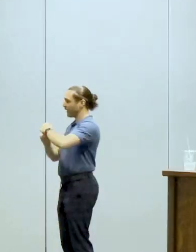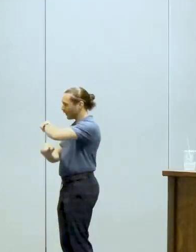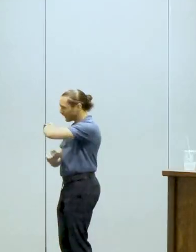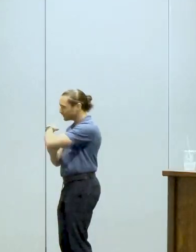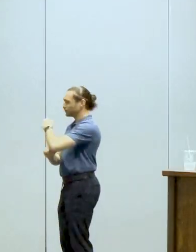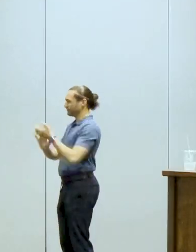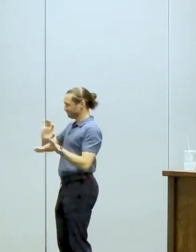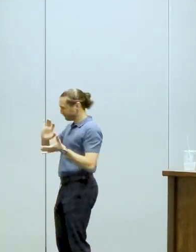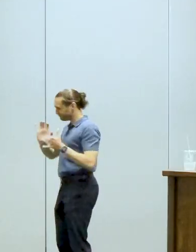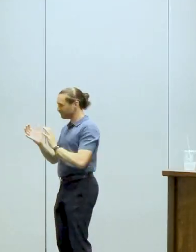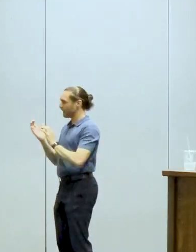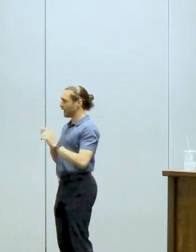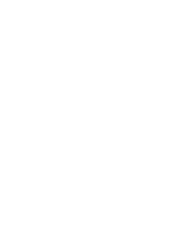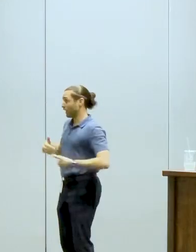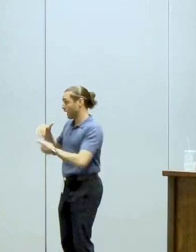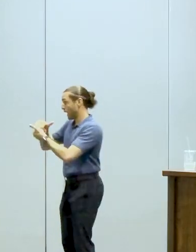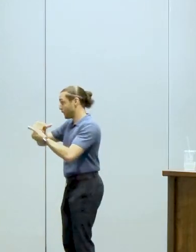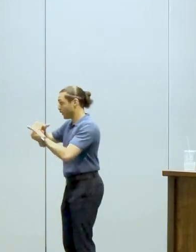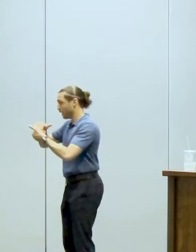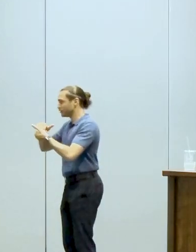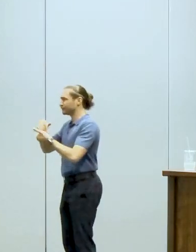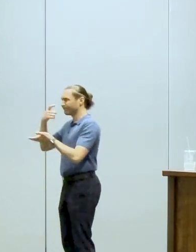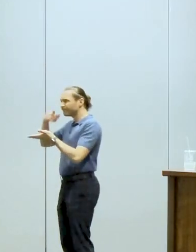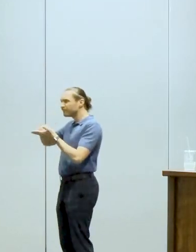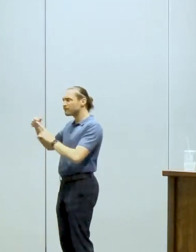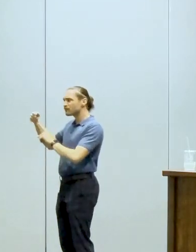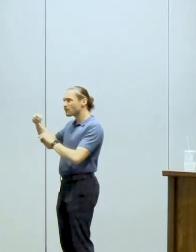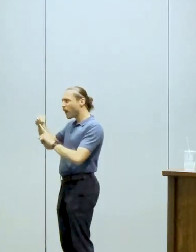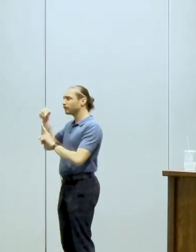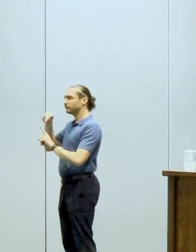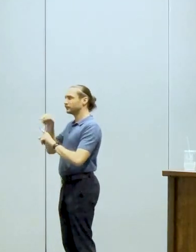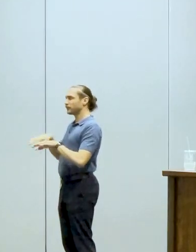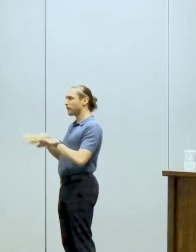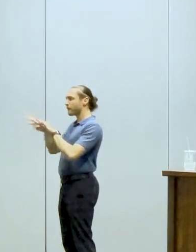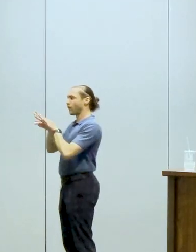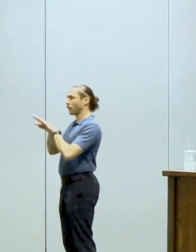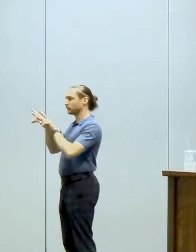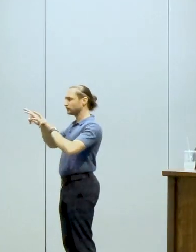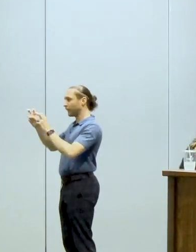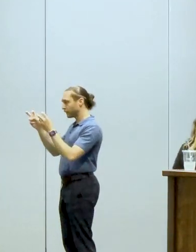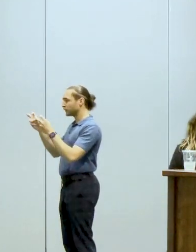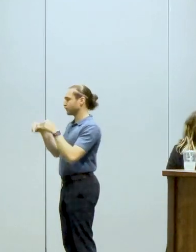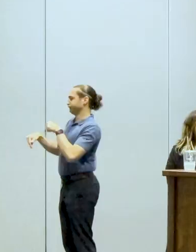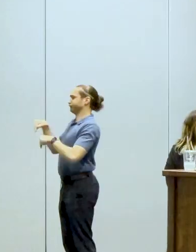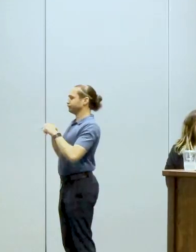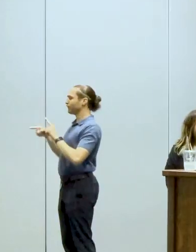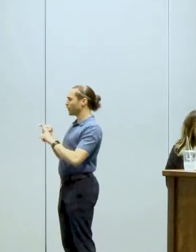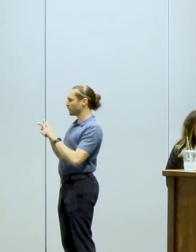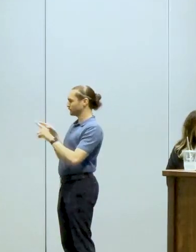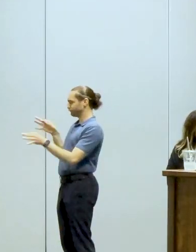output. So first, what is an AI prompt? An AI prompt is simply